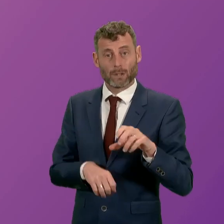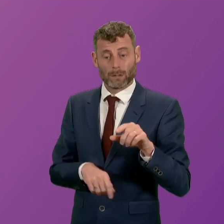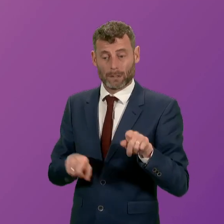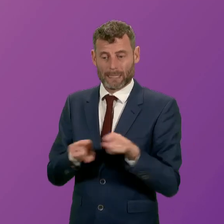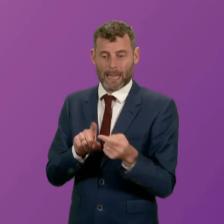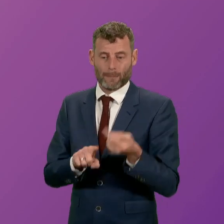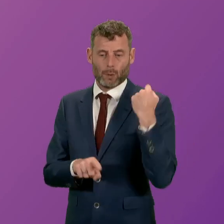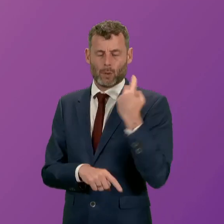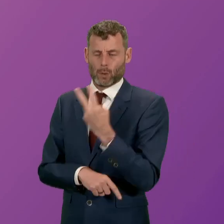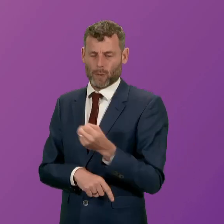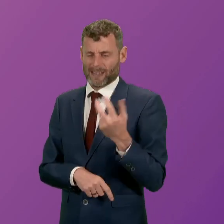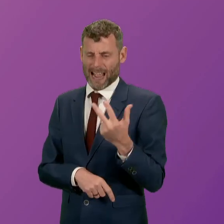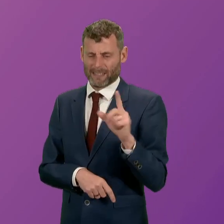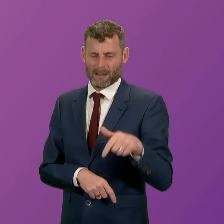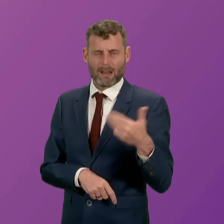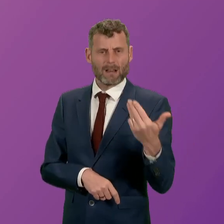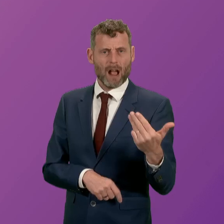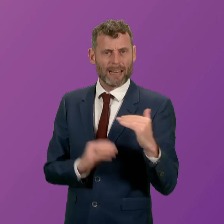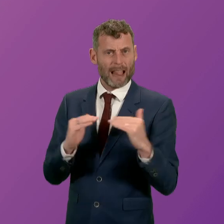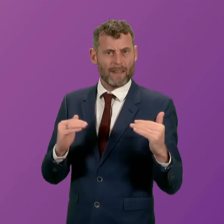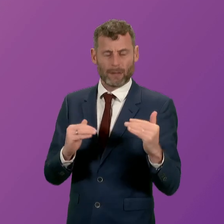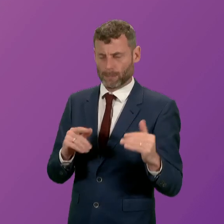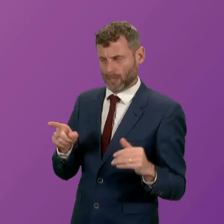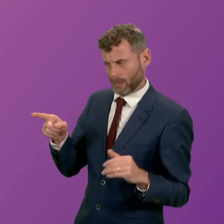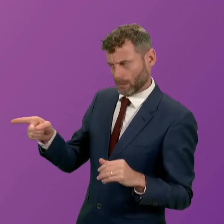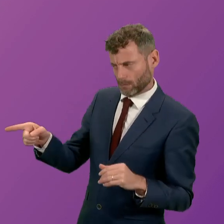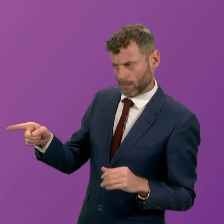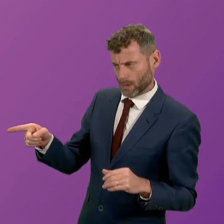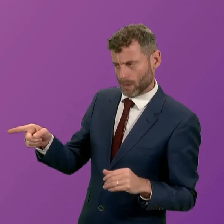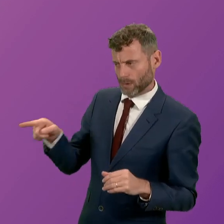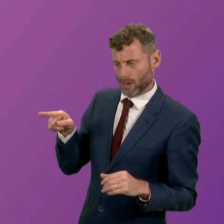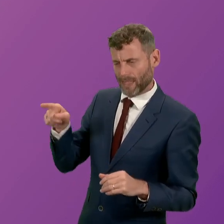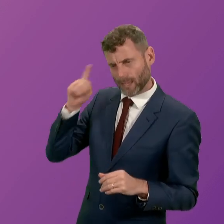levels. Actually, I do not think that that was the position when Mr Ross was a minister.